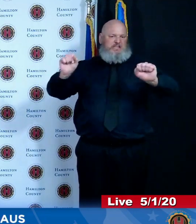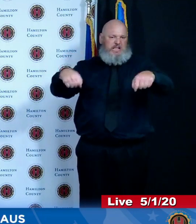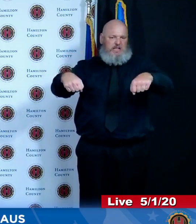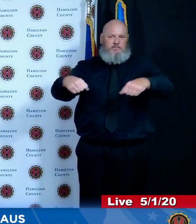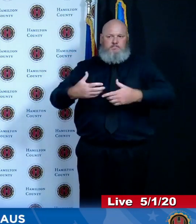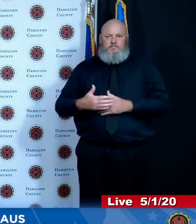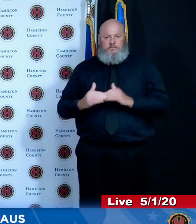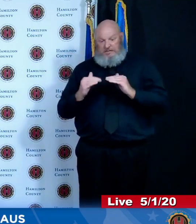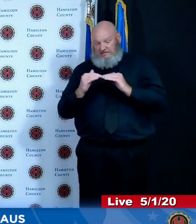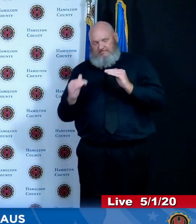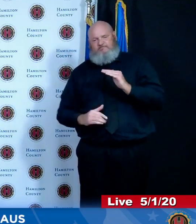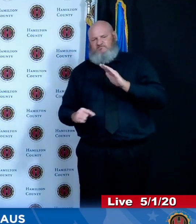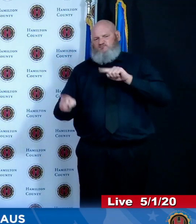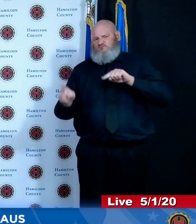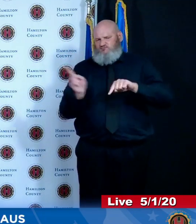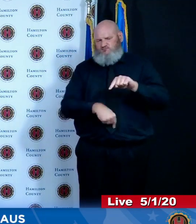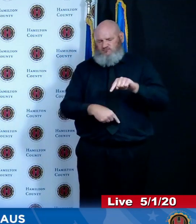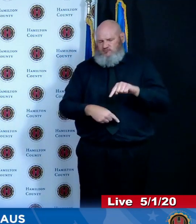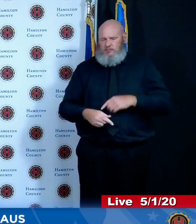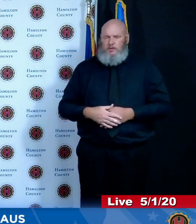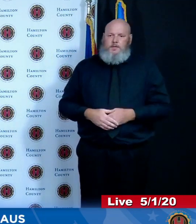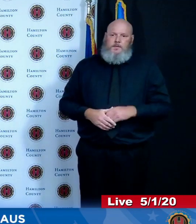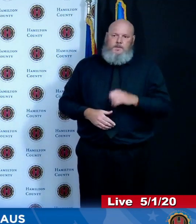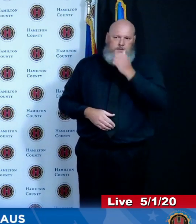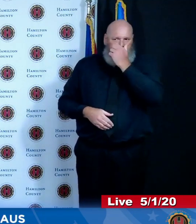more strict but he cannot be more lenient so we're all trying to work